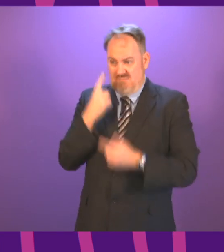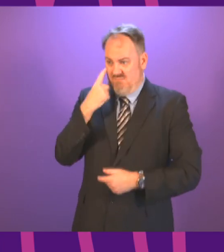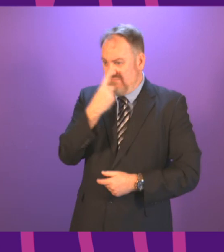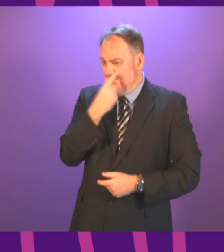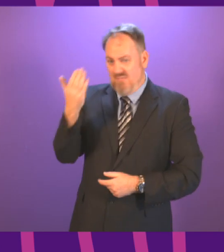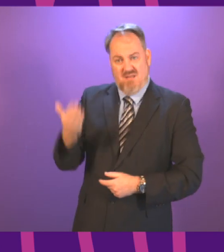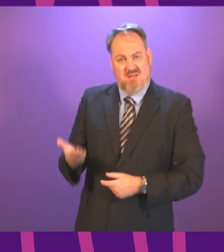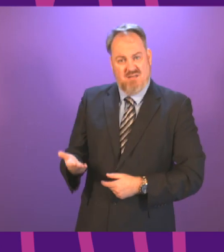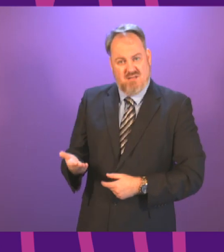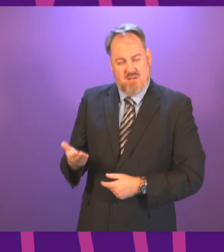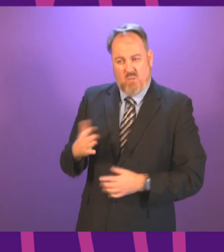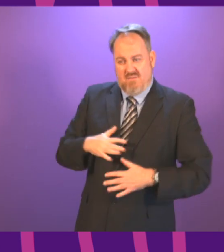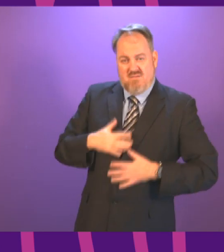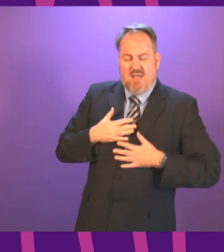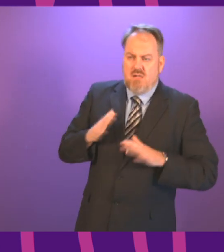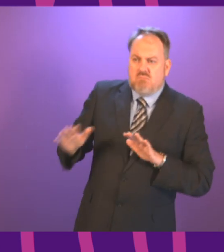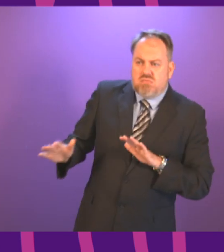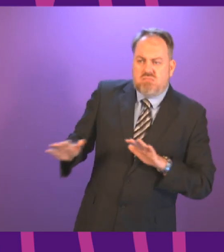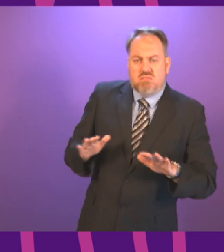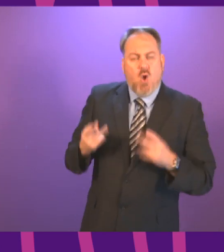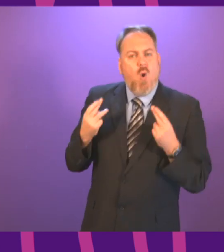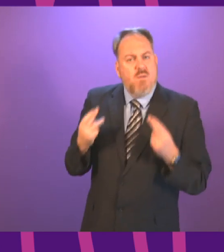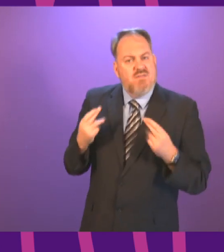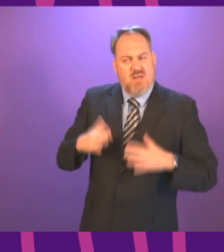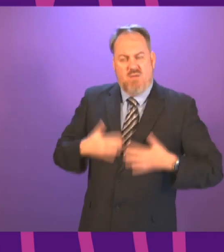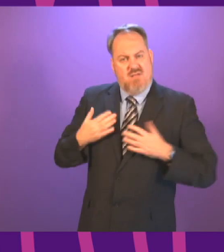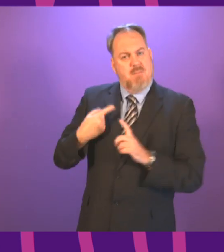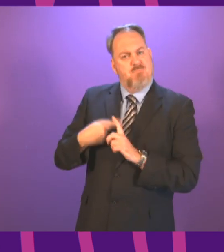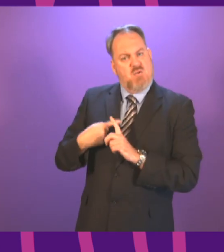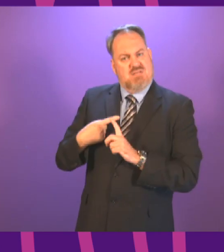that is giving us very tentative and cautious grounds for optimism.